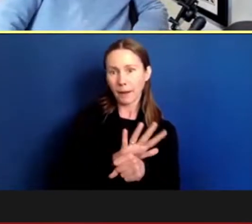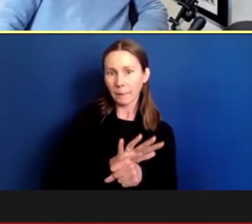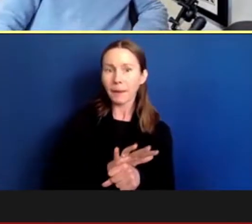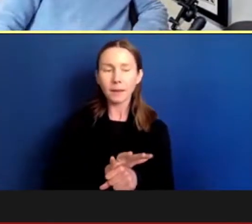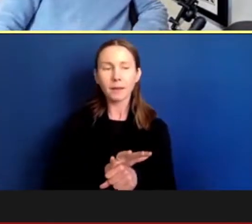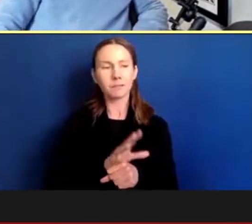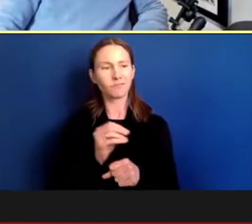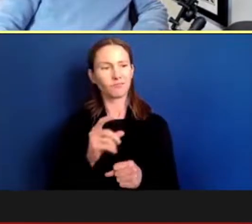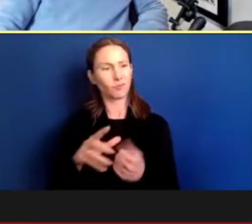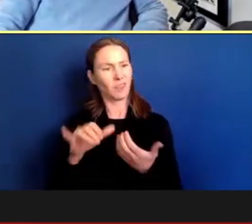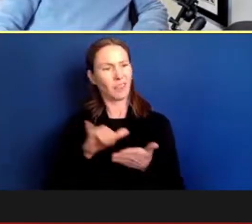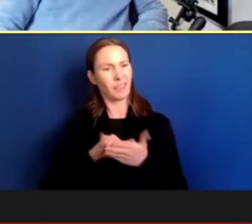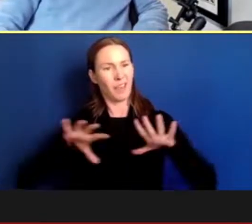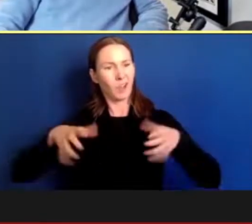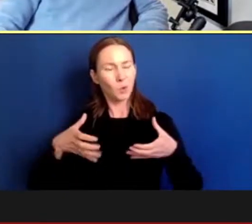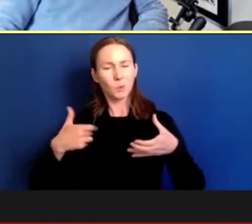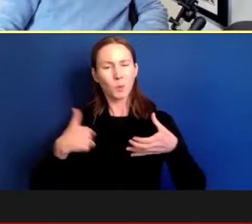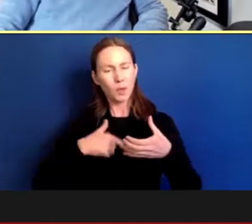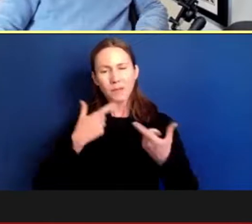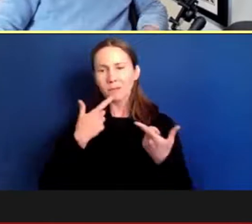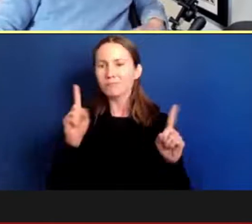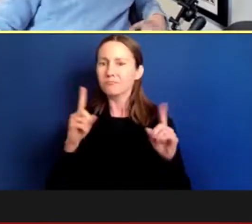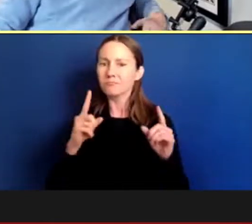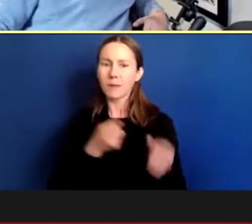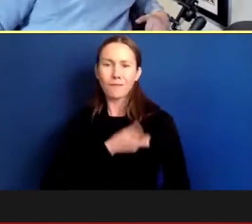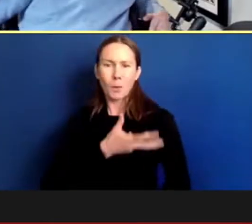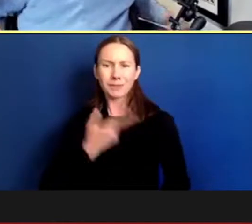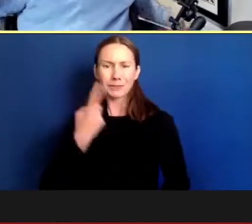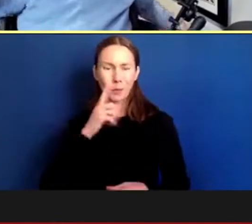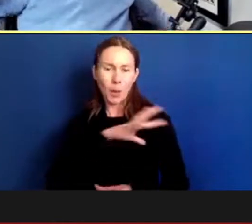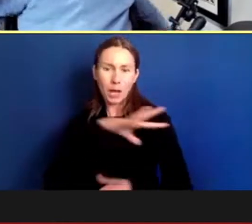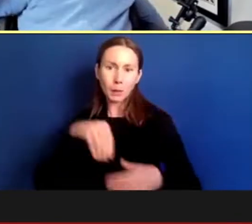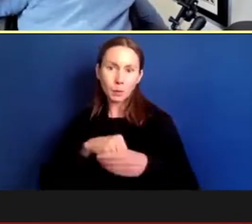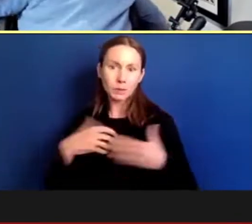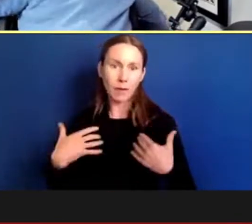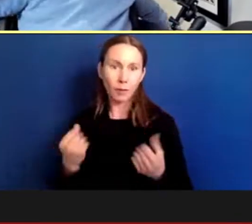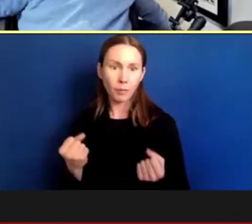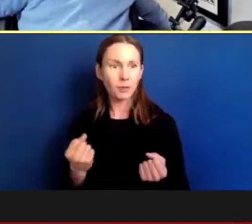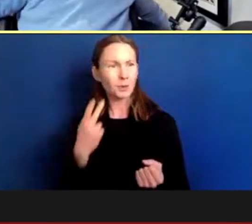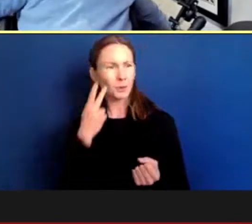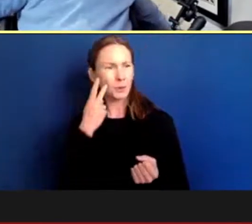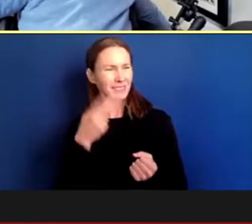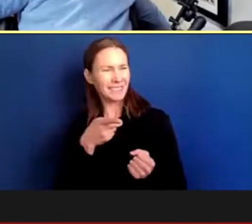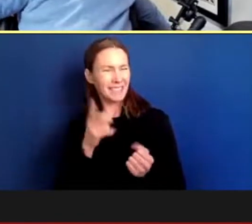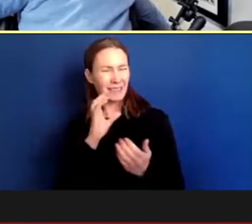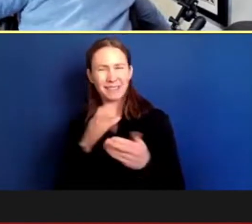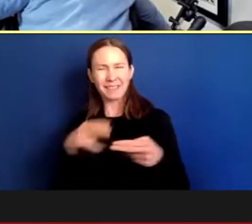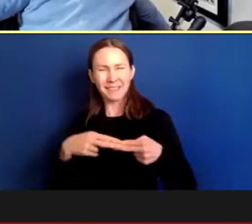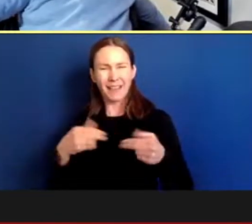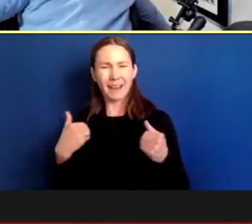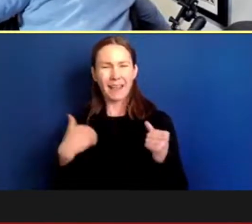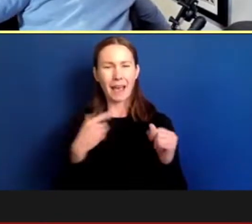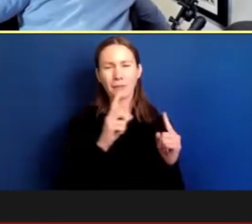inclusive health. On this slide, you see a series of cover pages of our various reports we've issued